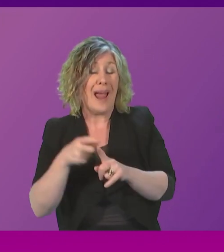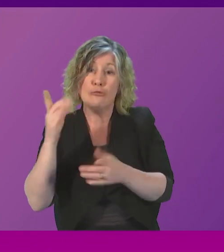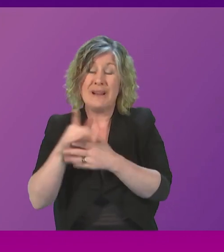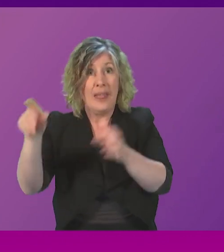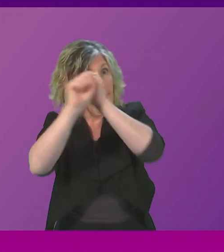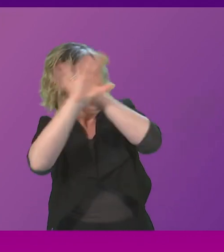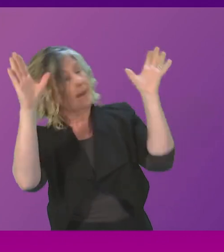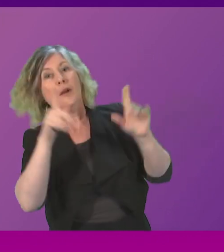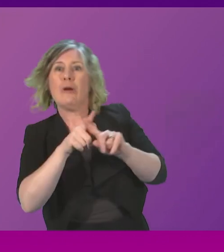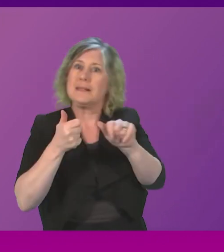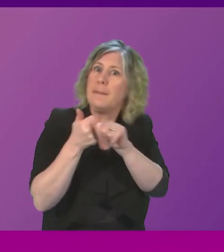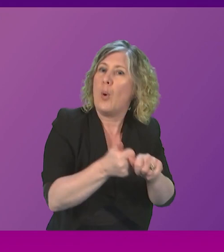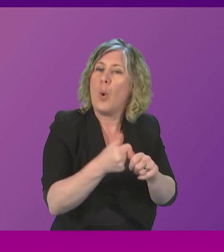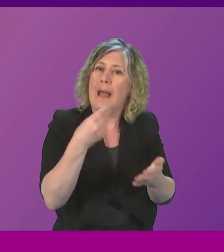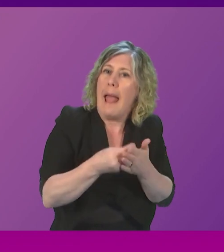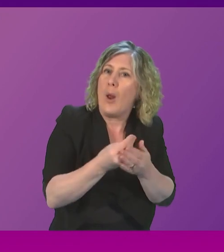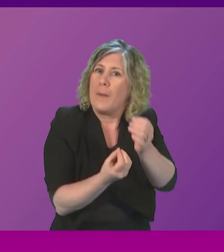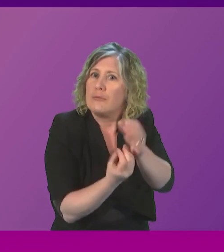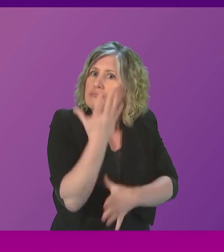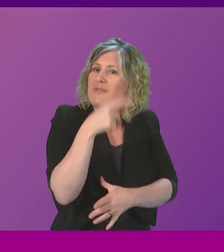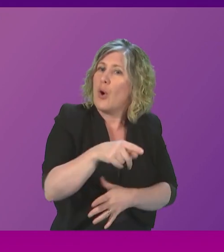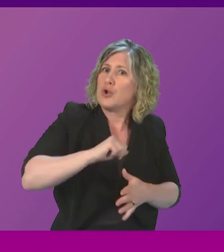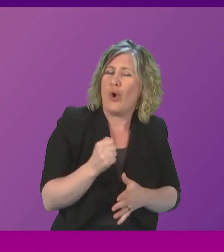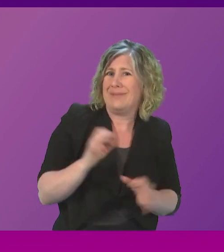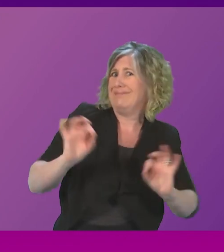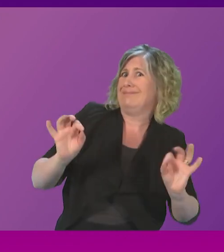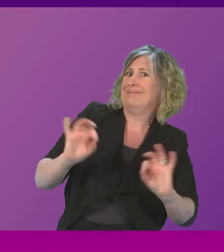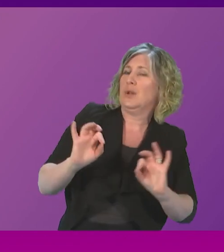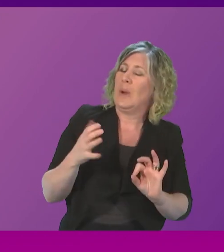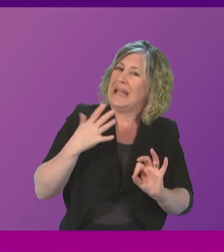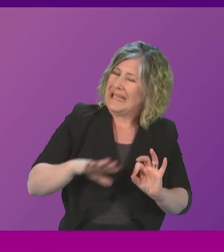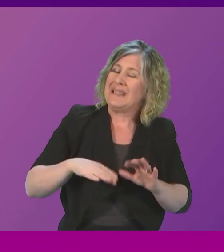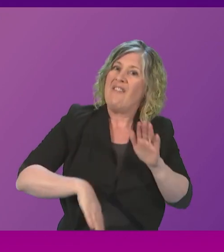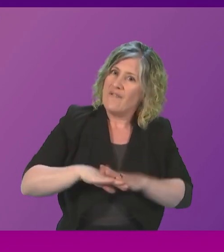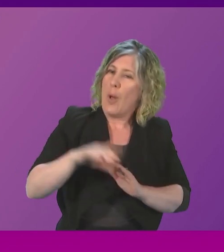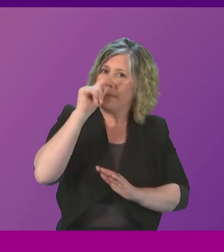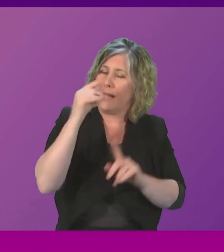We will not be able to maximise and unleash our full potential until we have the powers